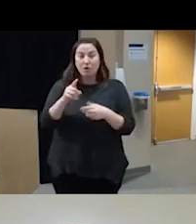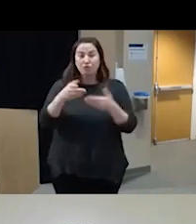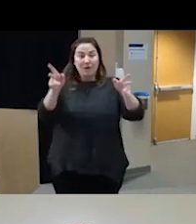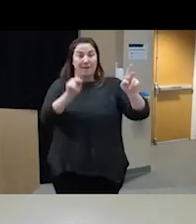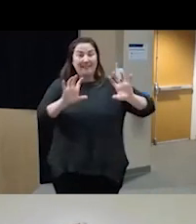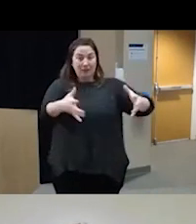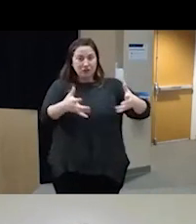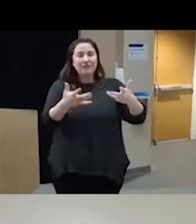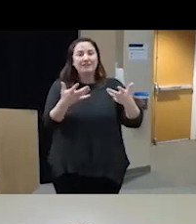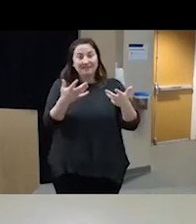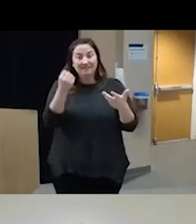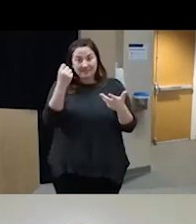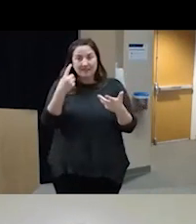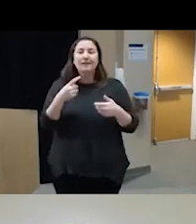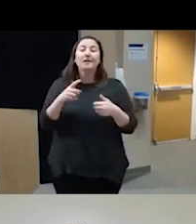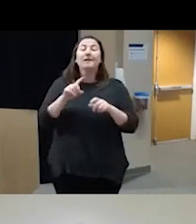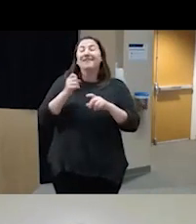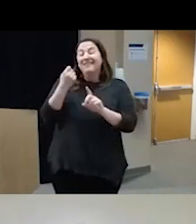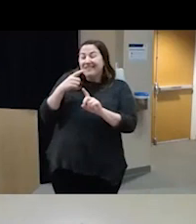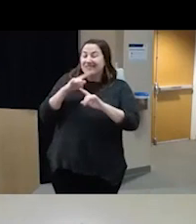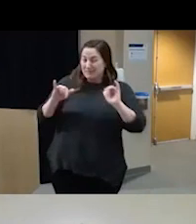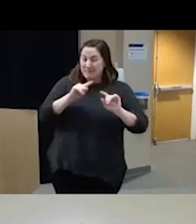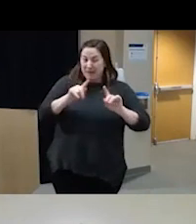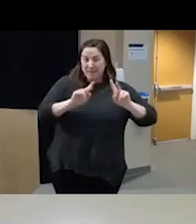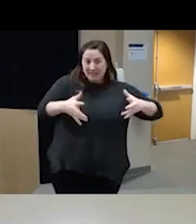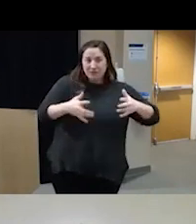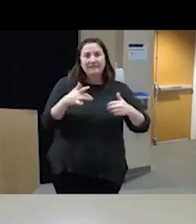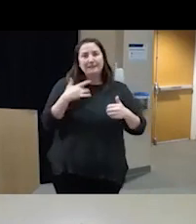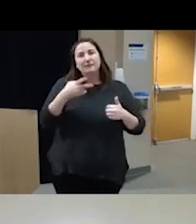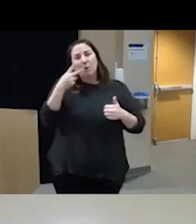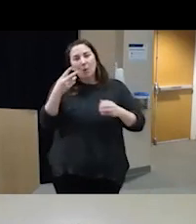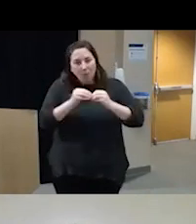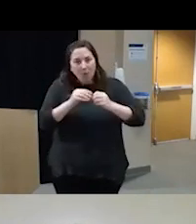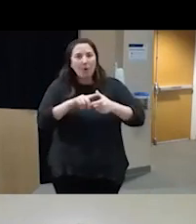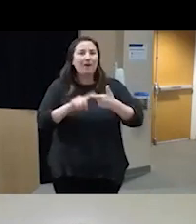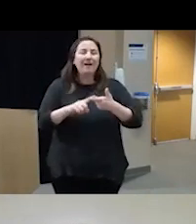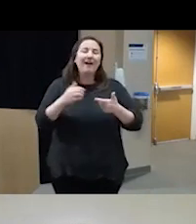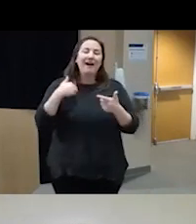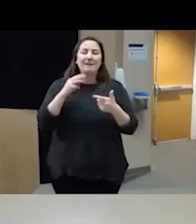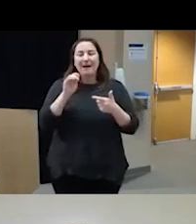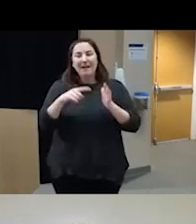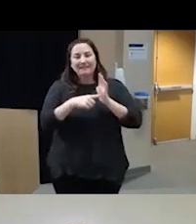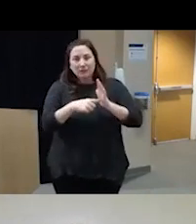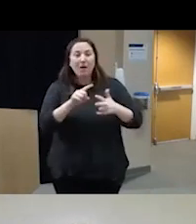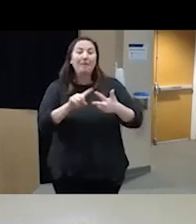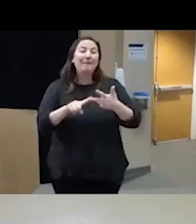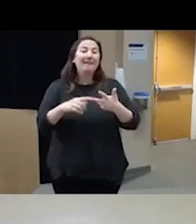There were smoking and metabolic syndrome were more common. Dislipidemia and pre-hypertension were similar only